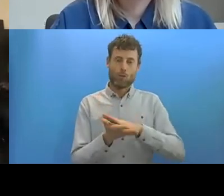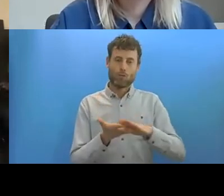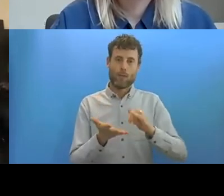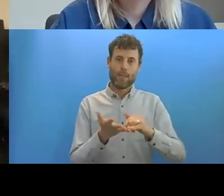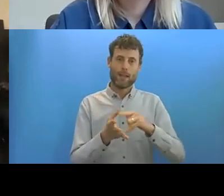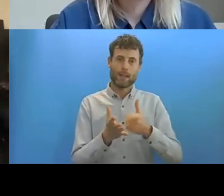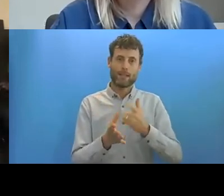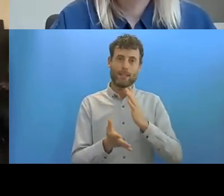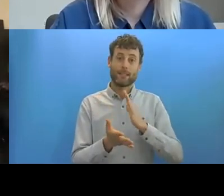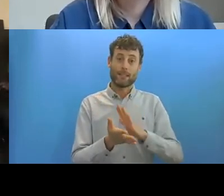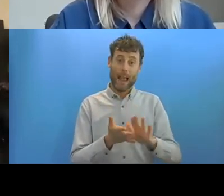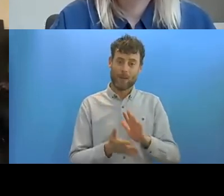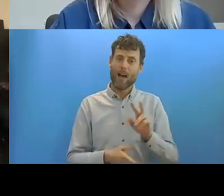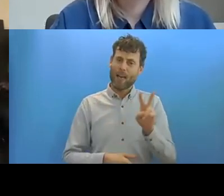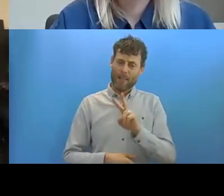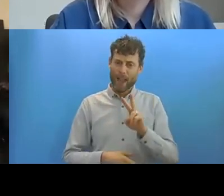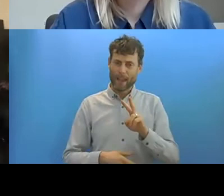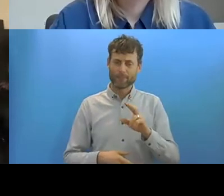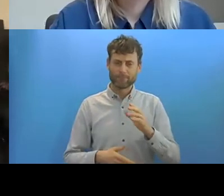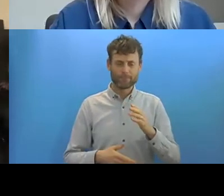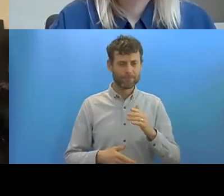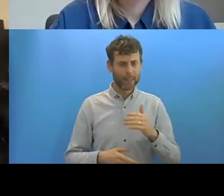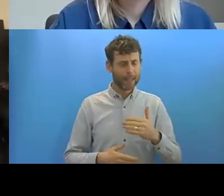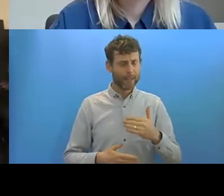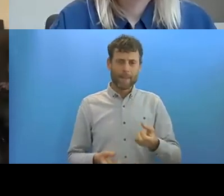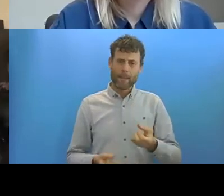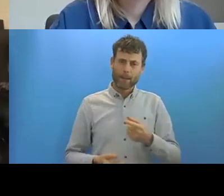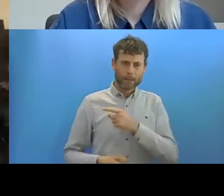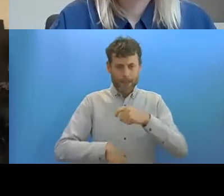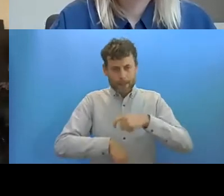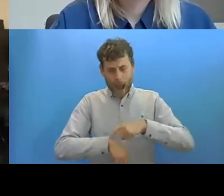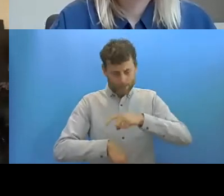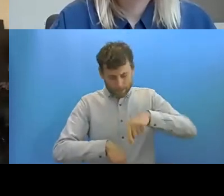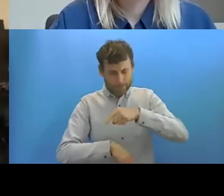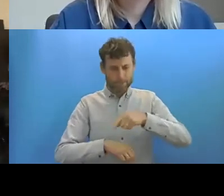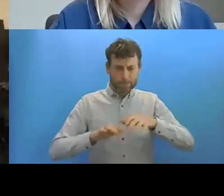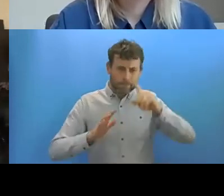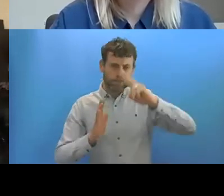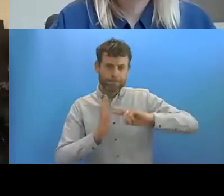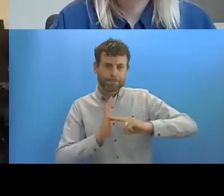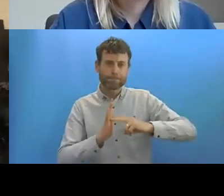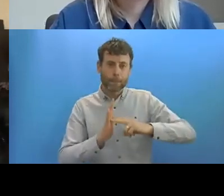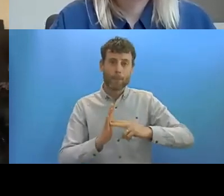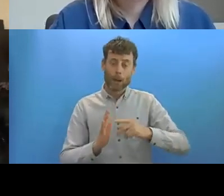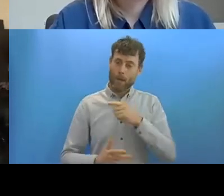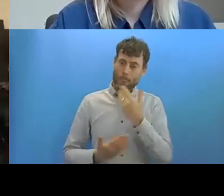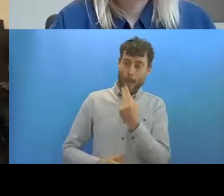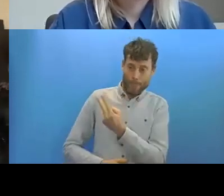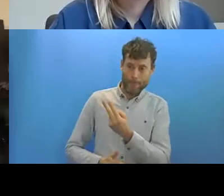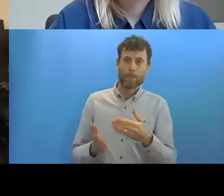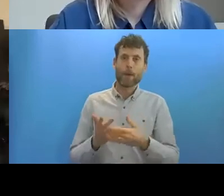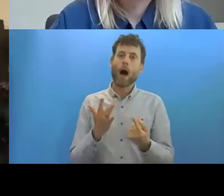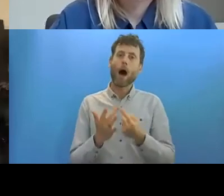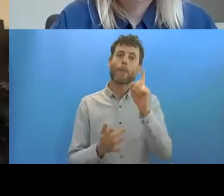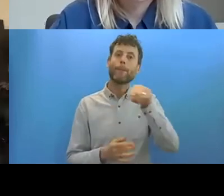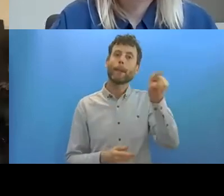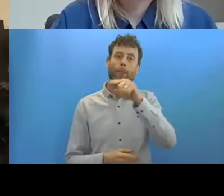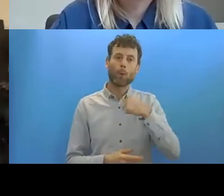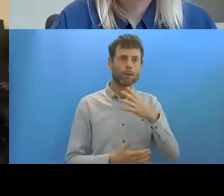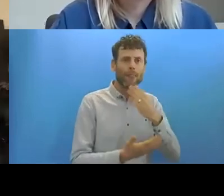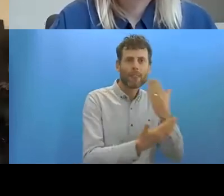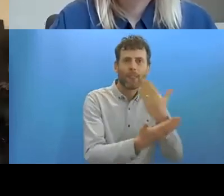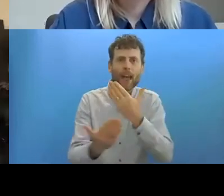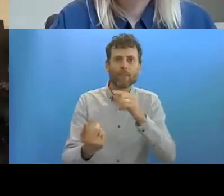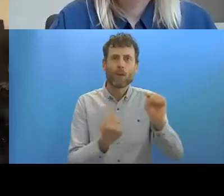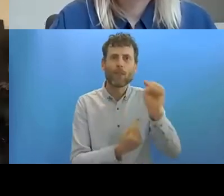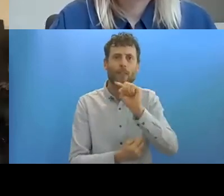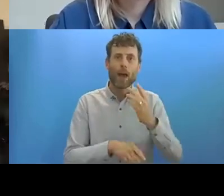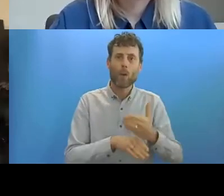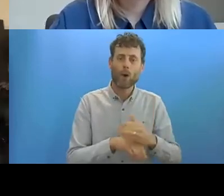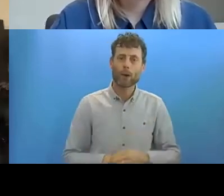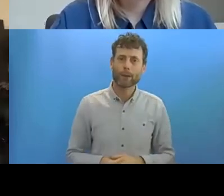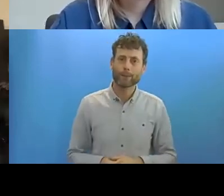everybody at the Southbank really, I think, obviously Ruth and Sarah have put so much time into this, but there is a lot of people that aren't in this that I think are really key